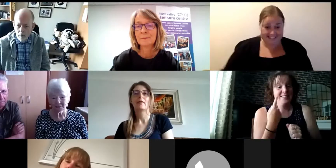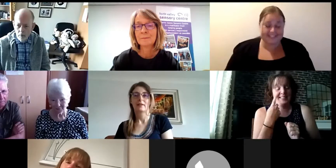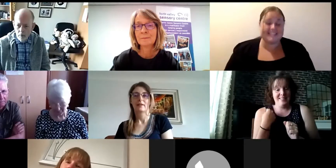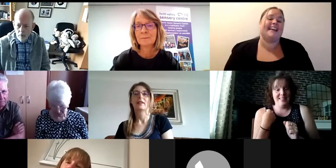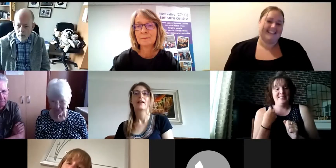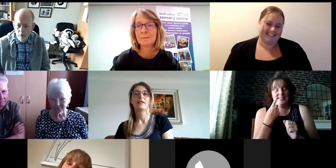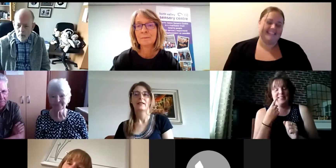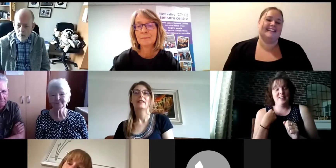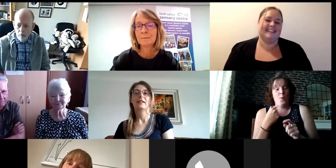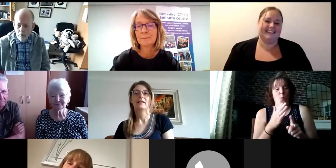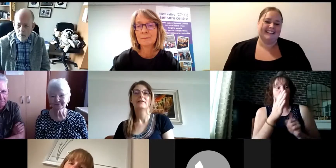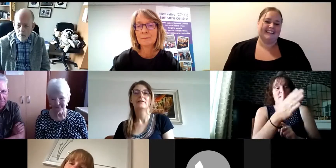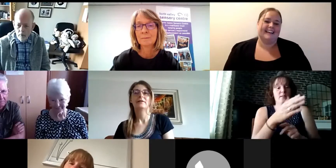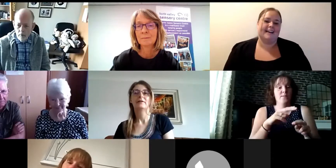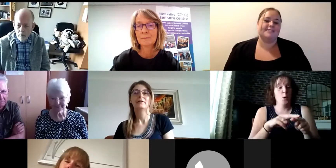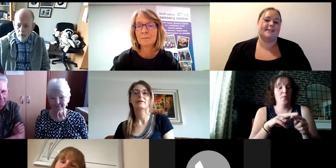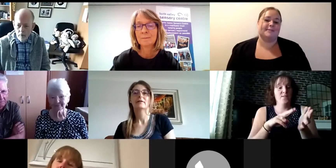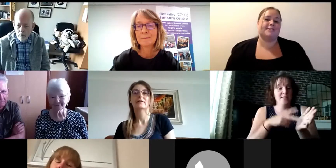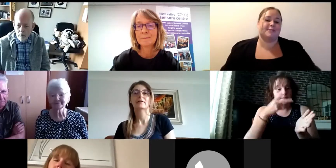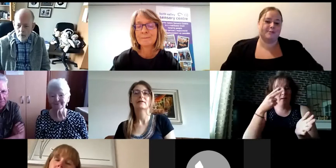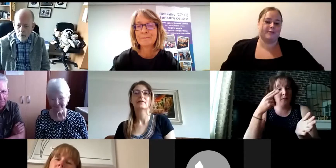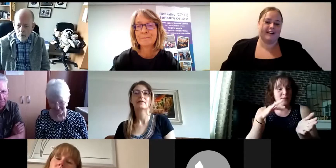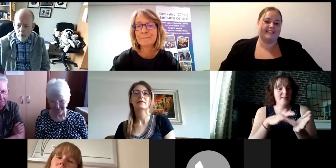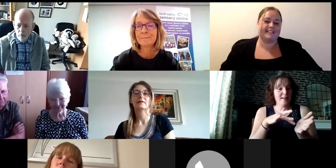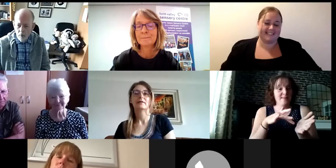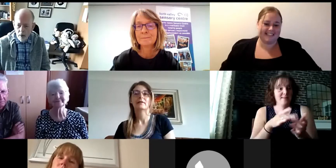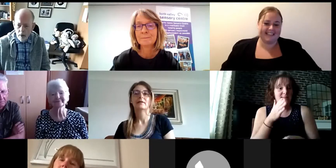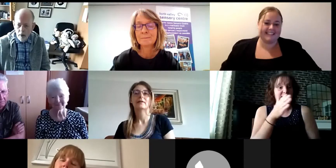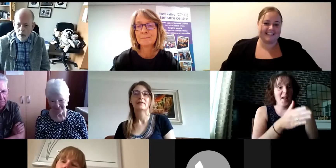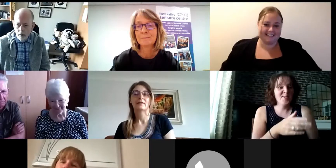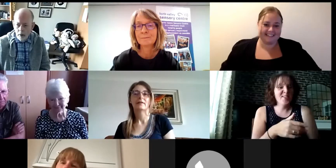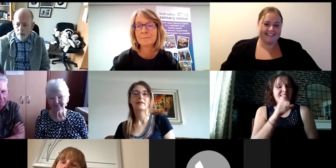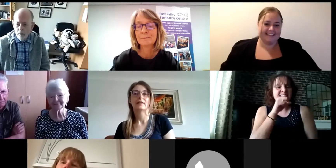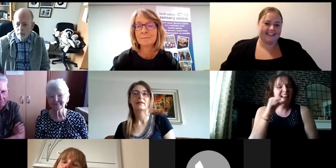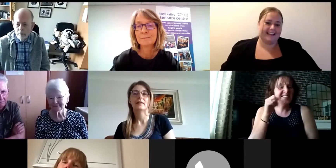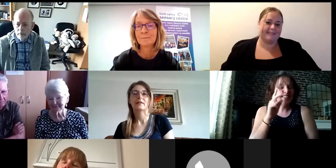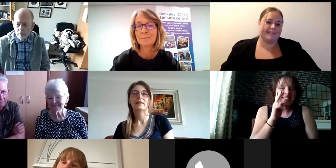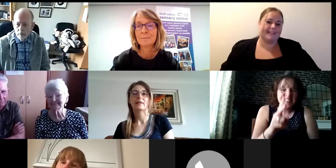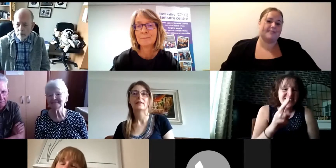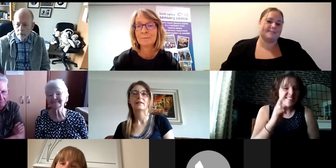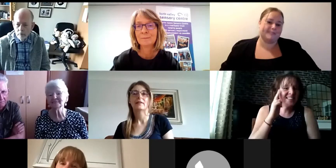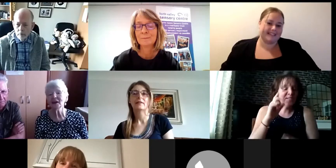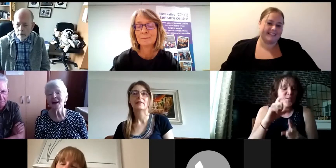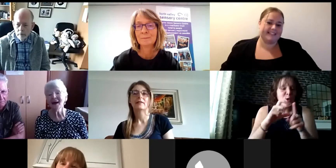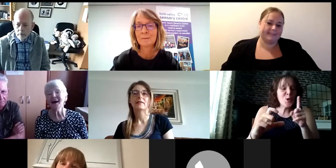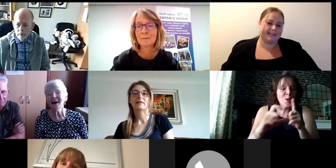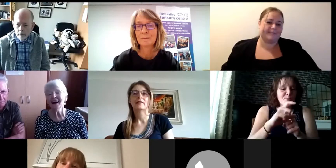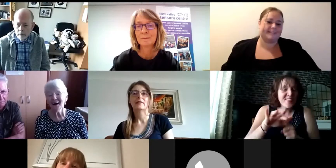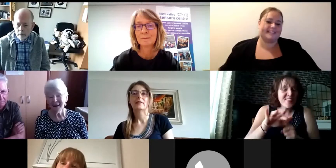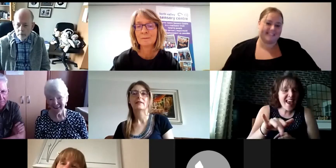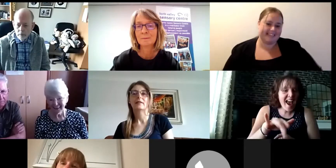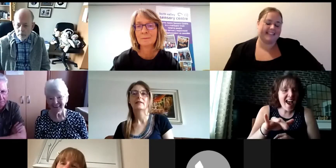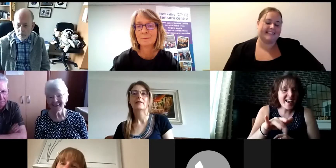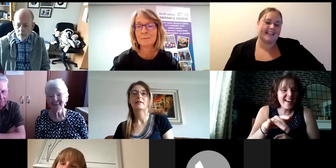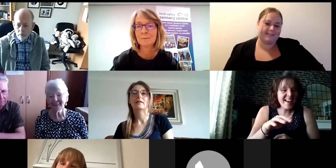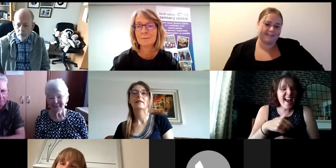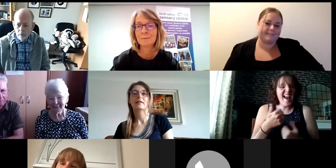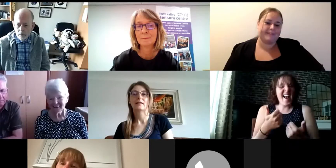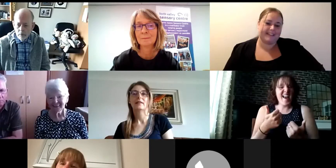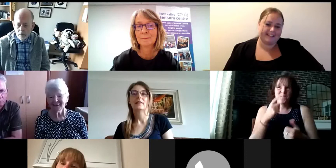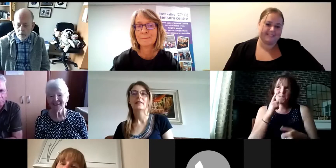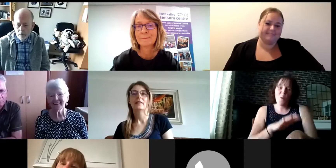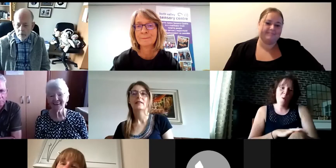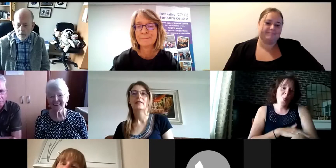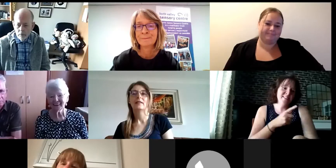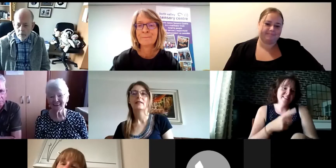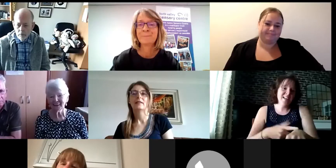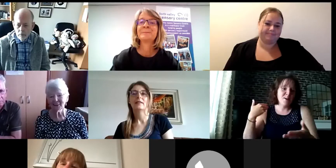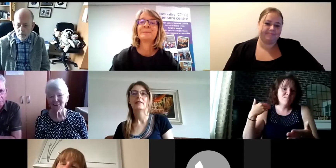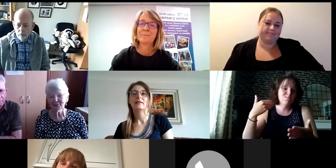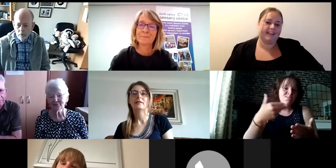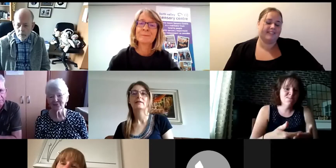Yesterday I was in the Centre and that was amazing being able to see the deaf group there.